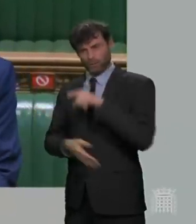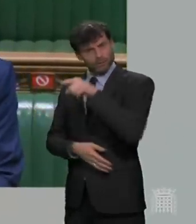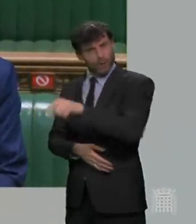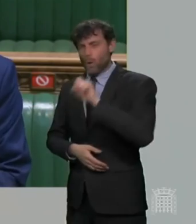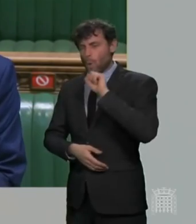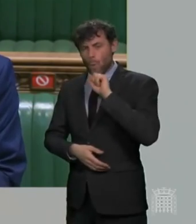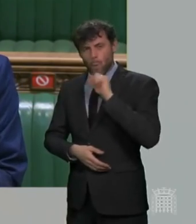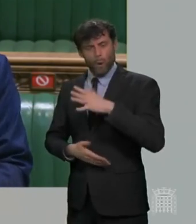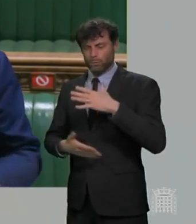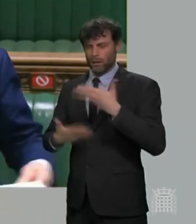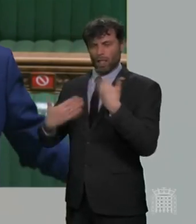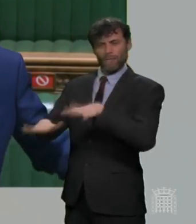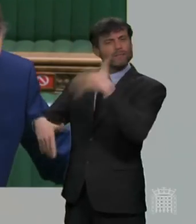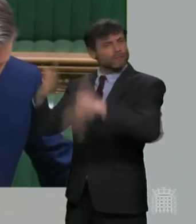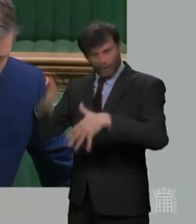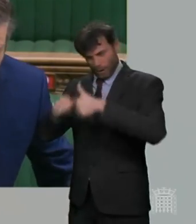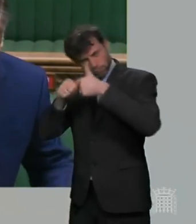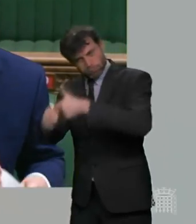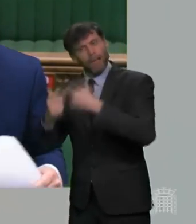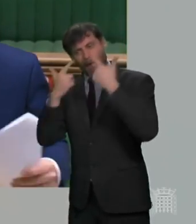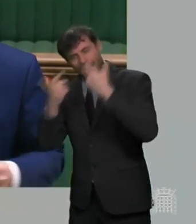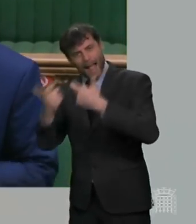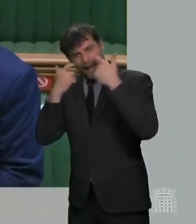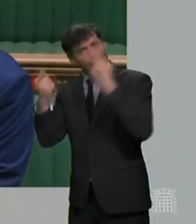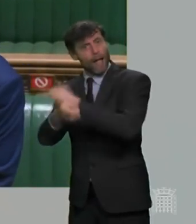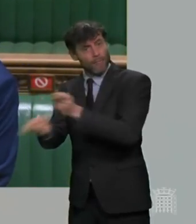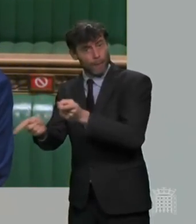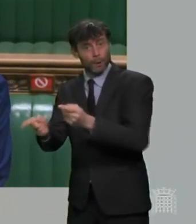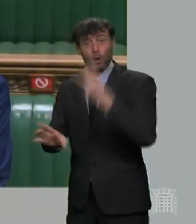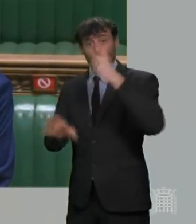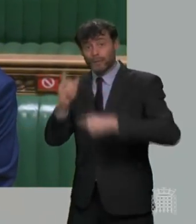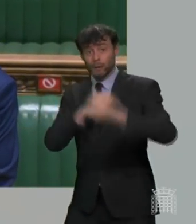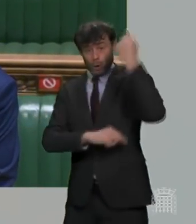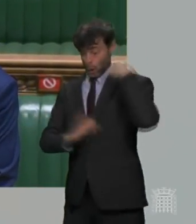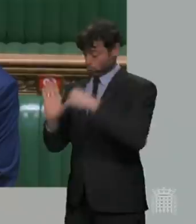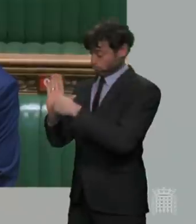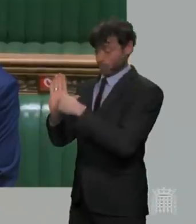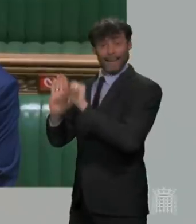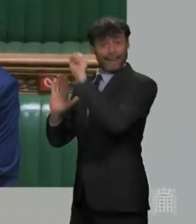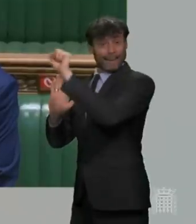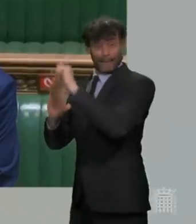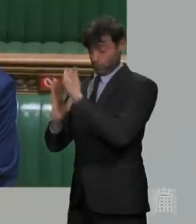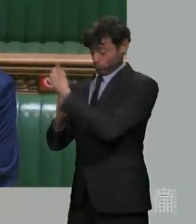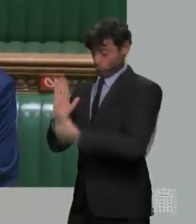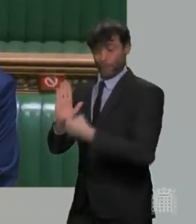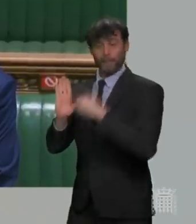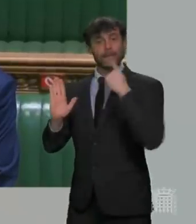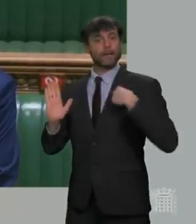Two years ago, he made a promise to the NHS in black and white: his document commits to a minimum